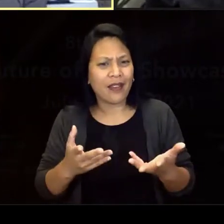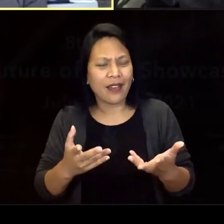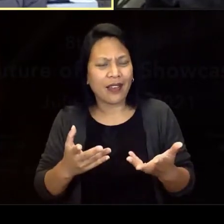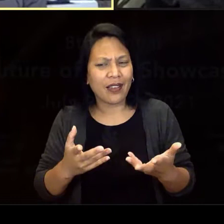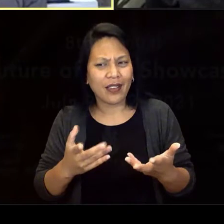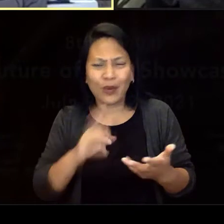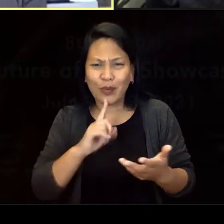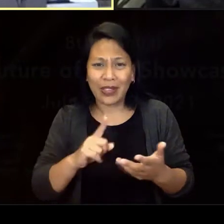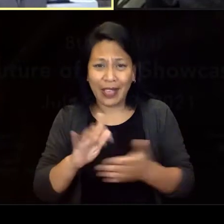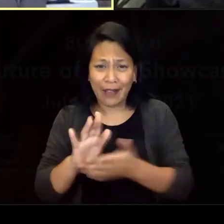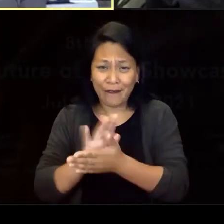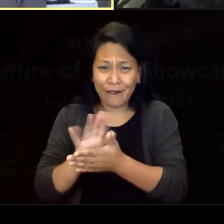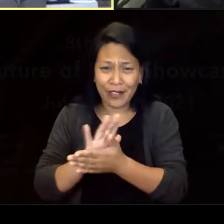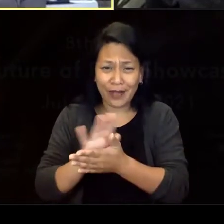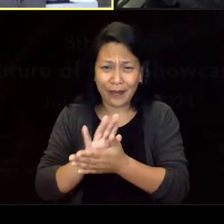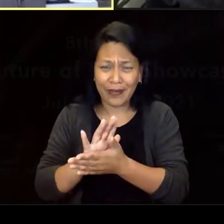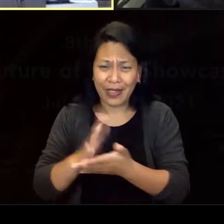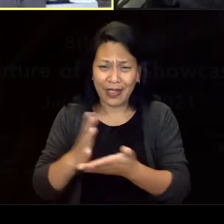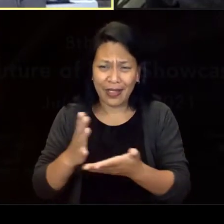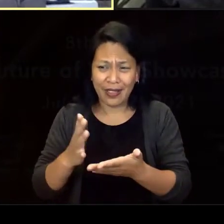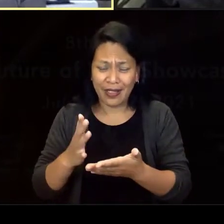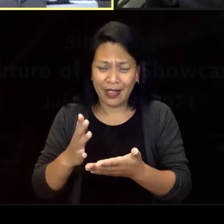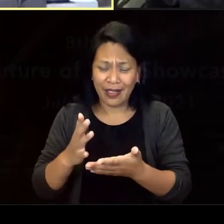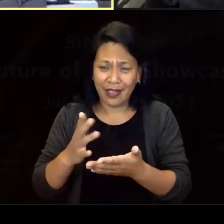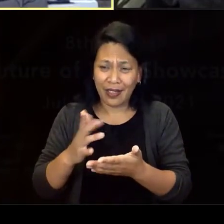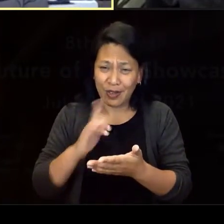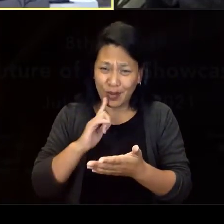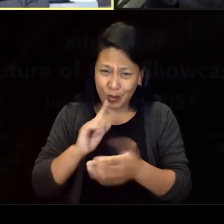Where people have to like go in beforehand, do their own hair.